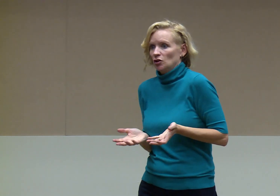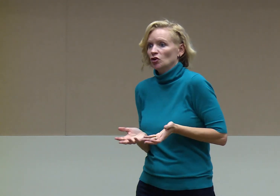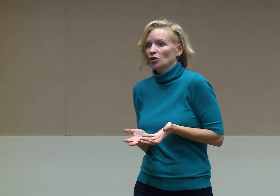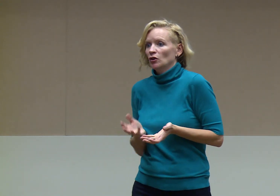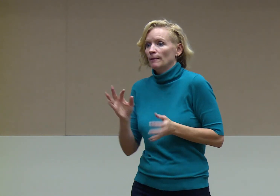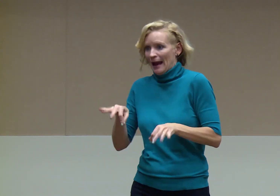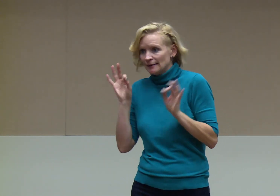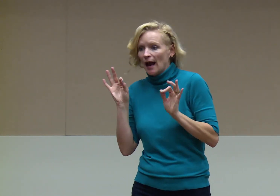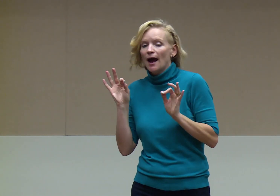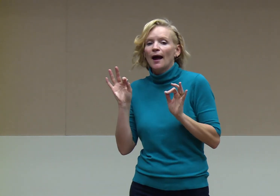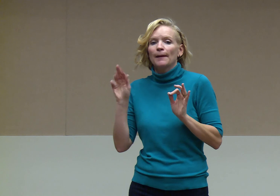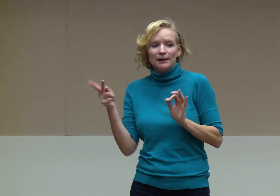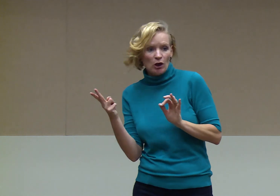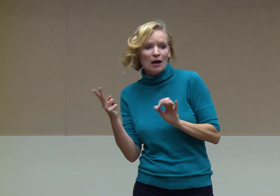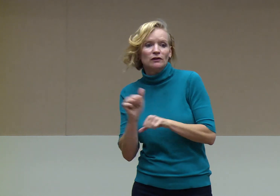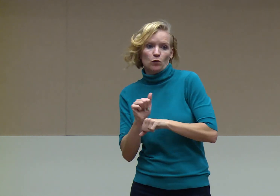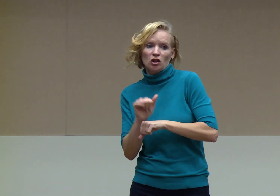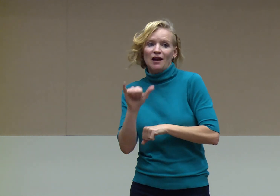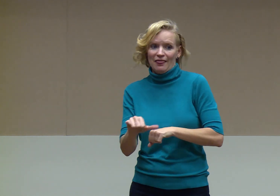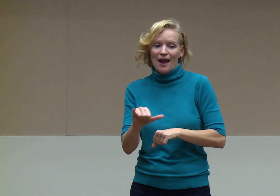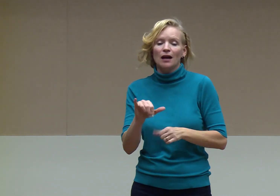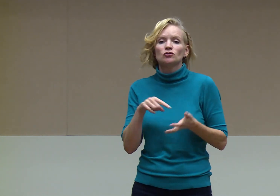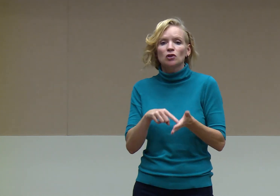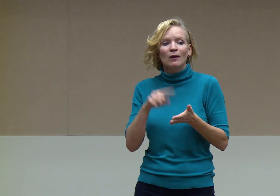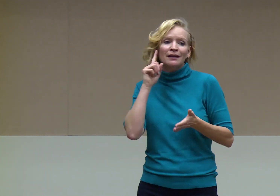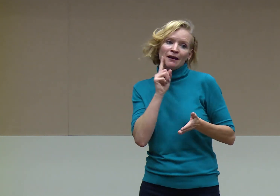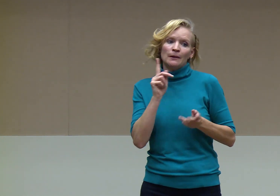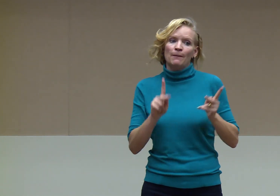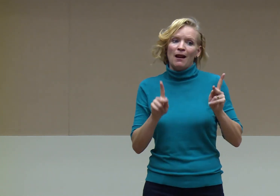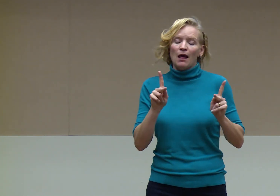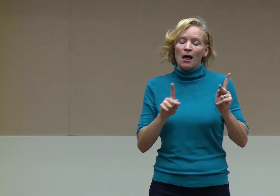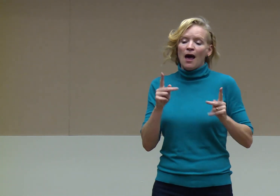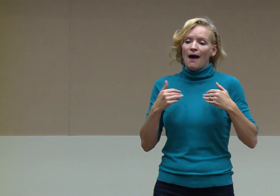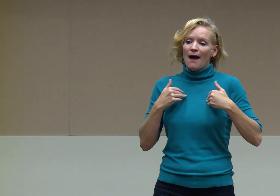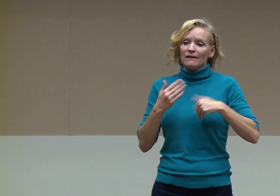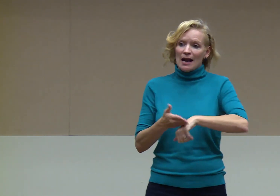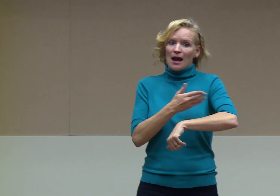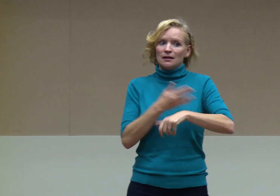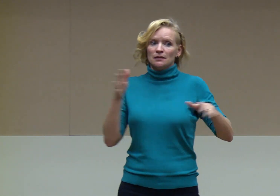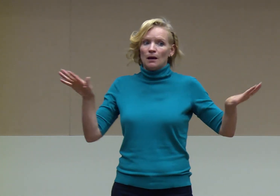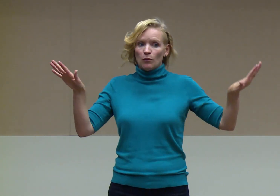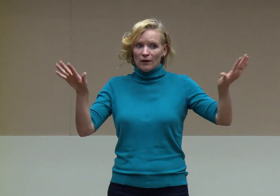and that's partly from Matt Dye and Peter Hauser have worked on those studies,